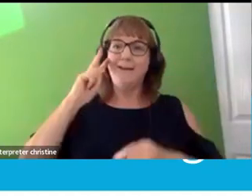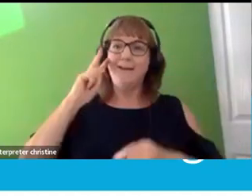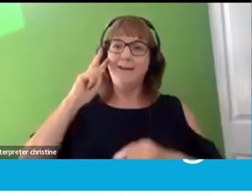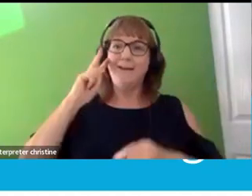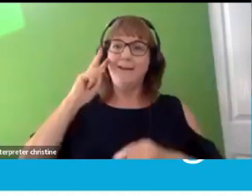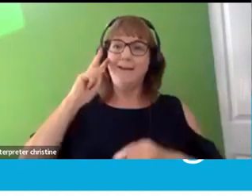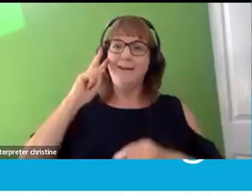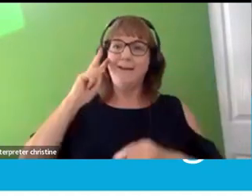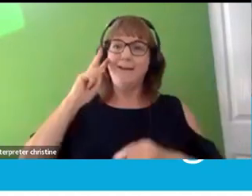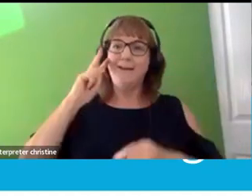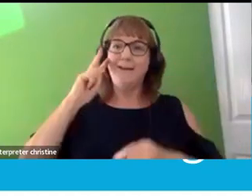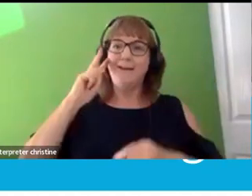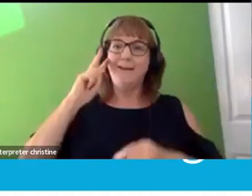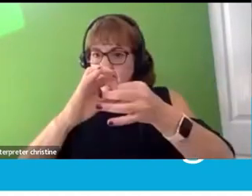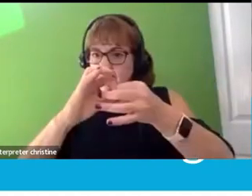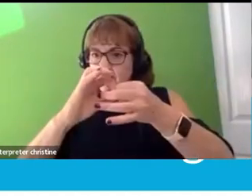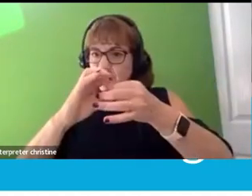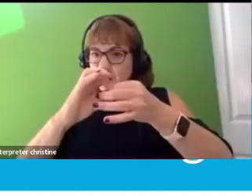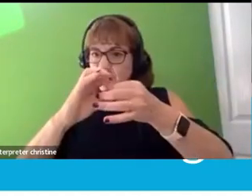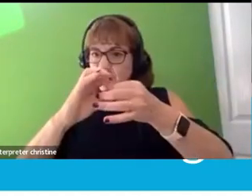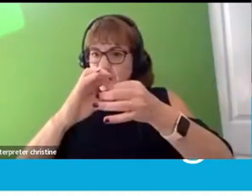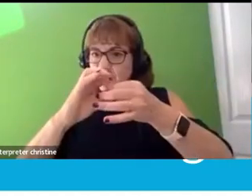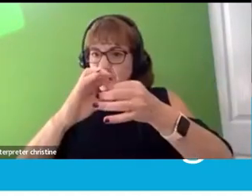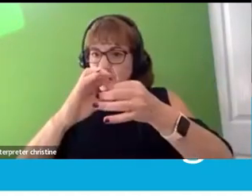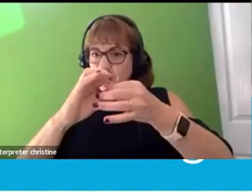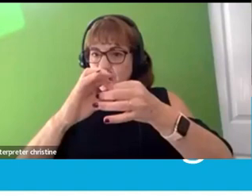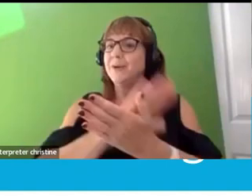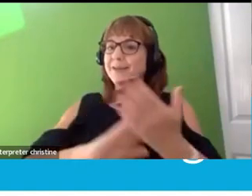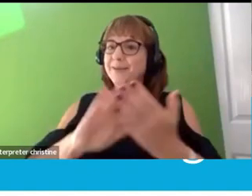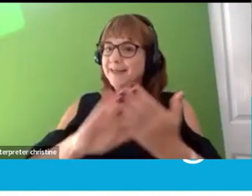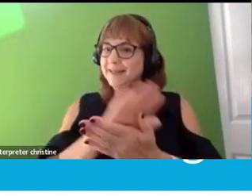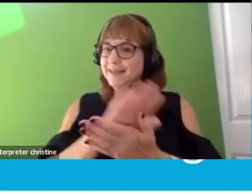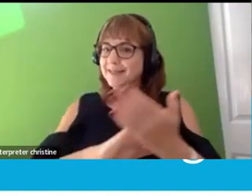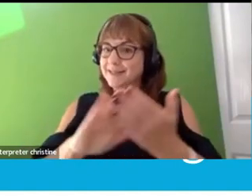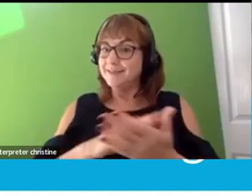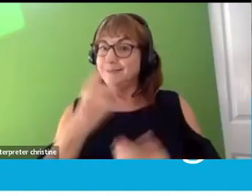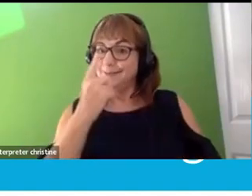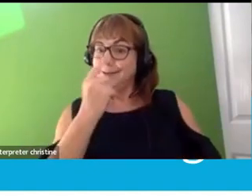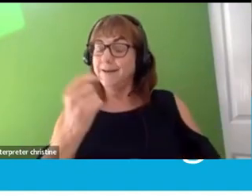engaged or for those of you that I can see, you hopefully can feel your shoulders and your arms a